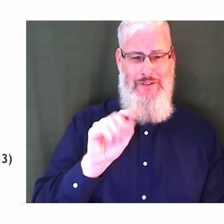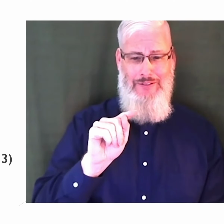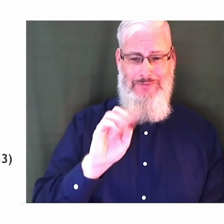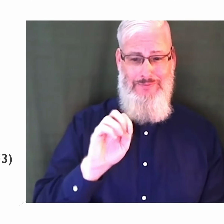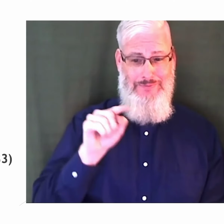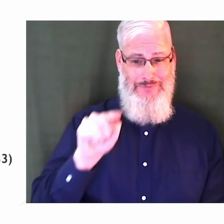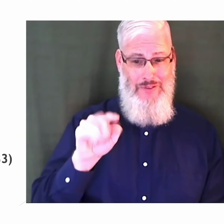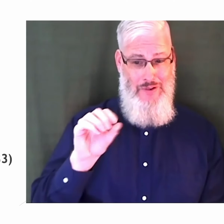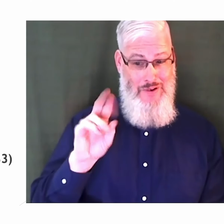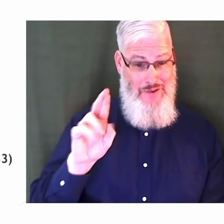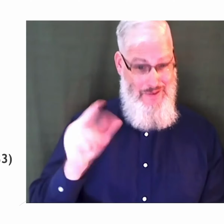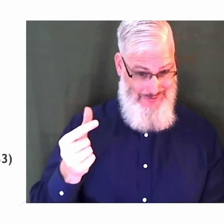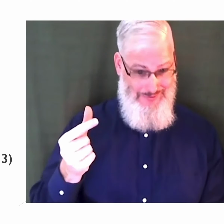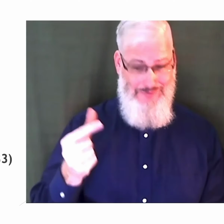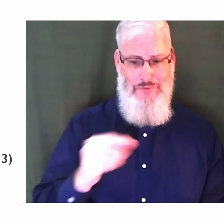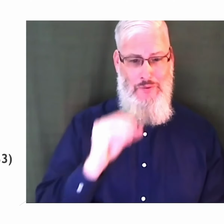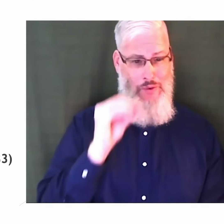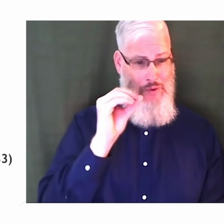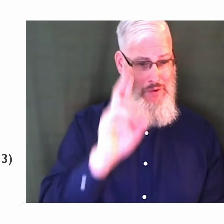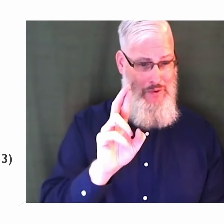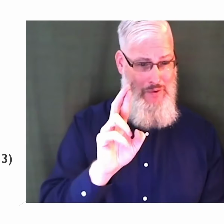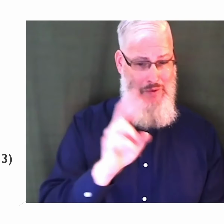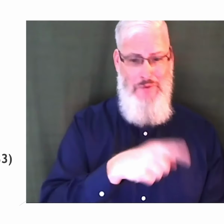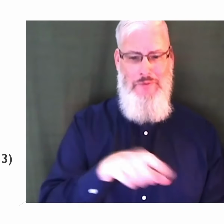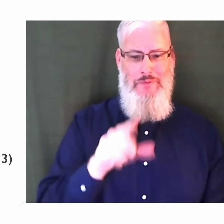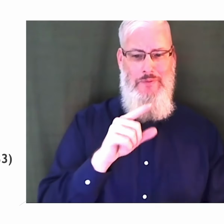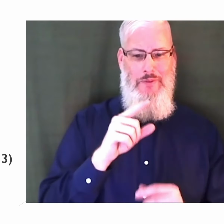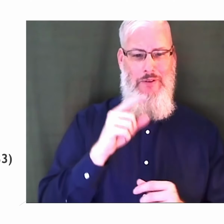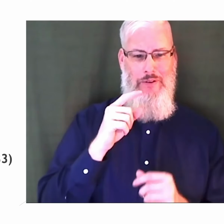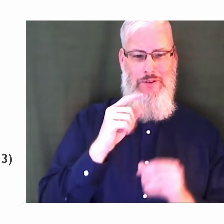Email us at info@disabilityvote.org